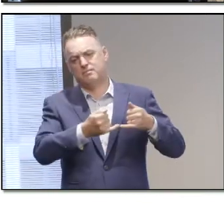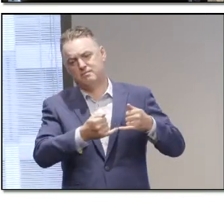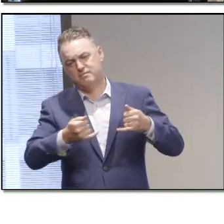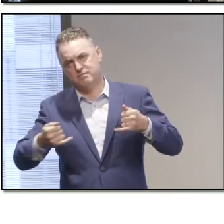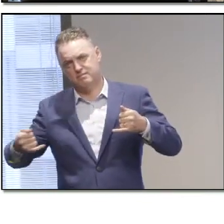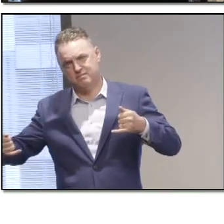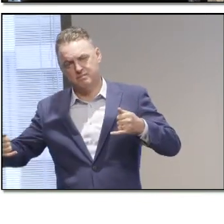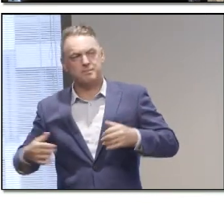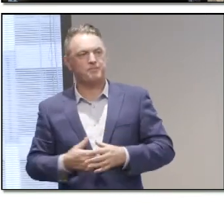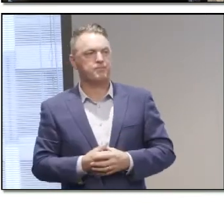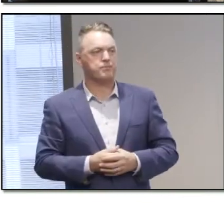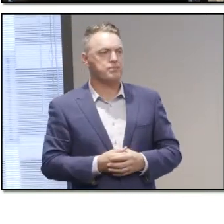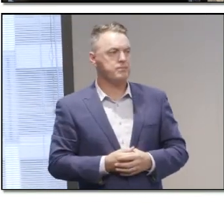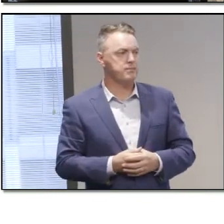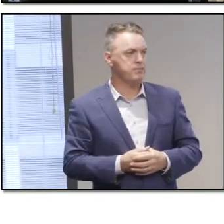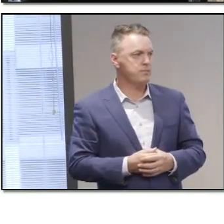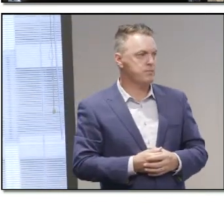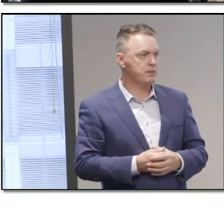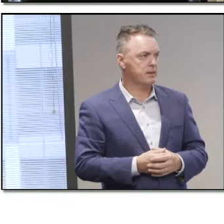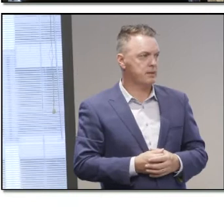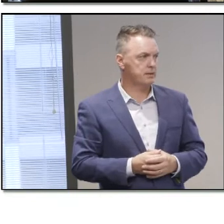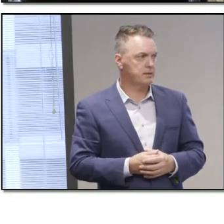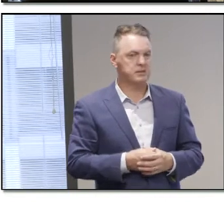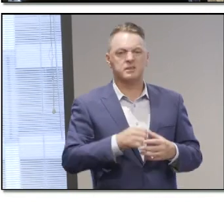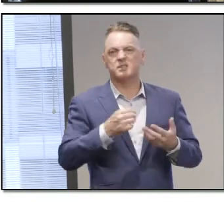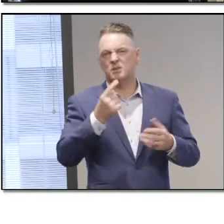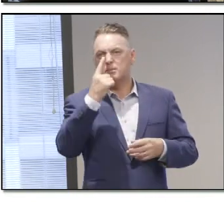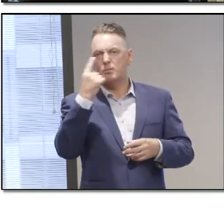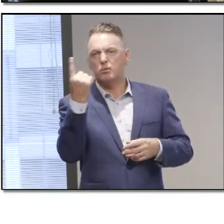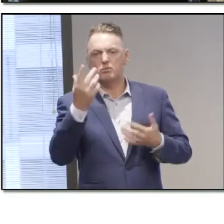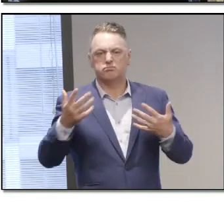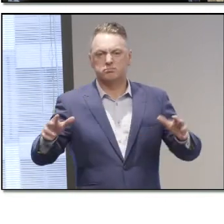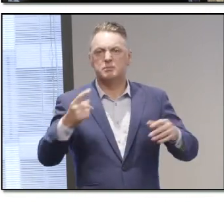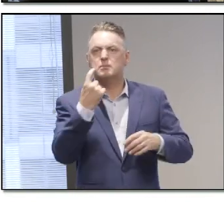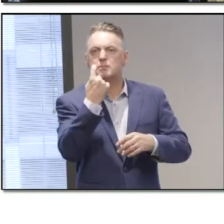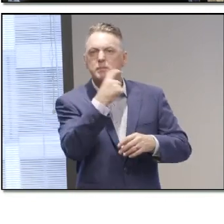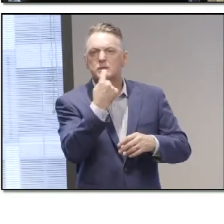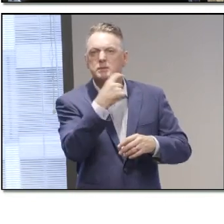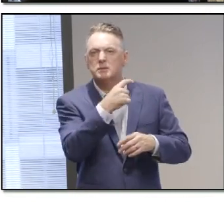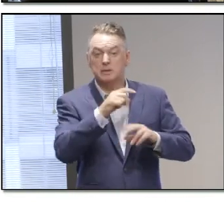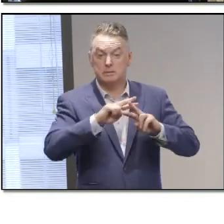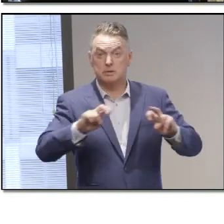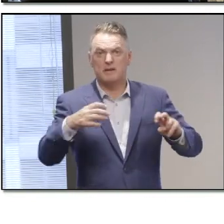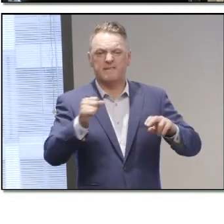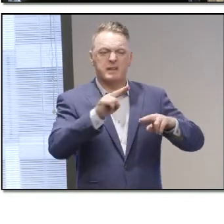So, for people who do mouse experiments and breed things they have these generations called f0 which